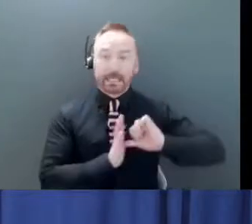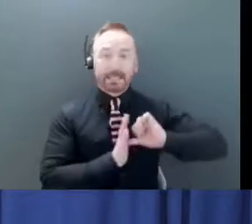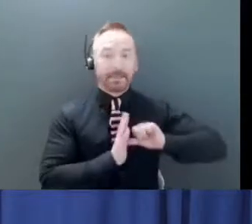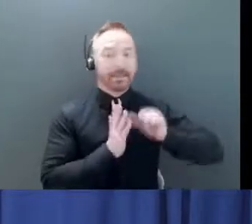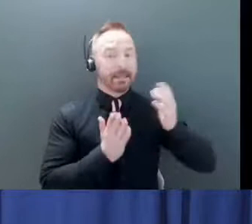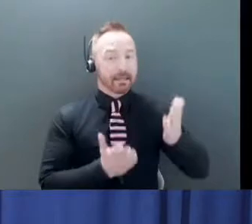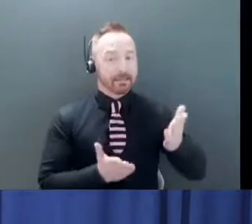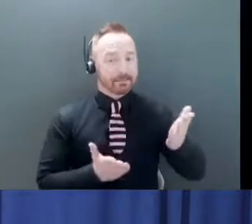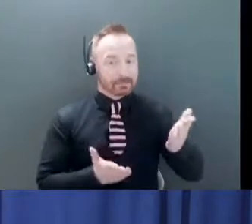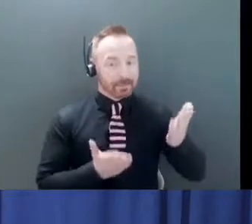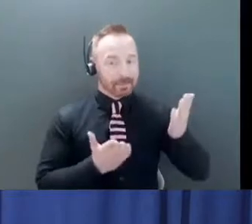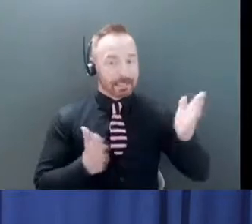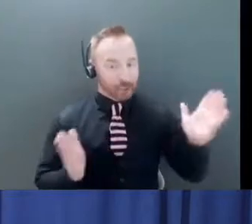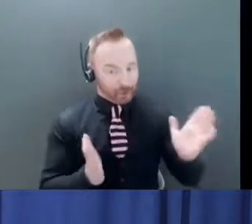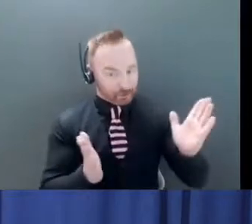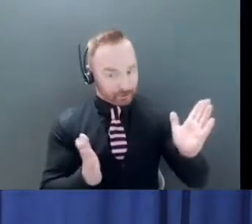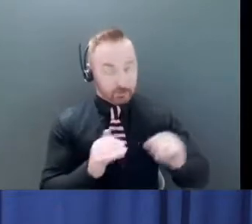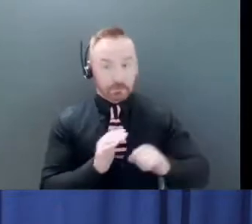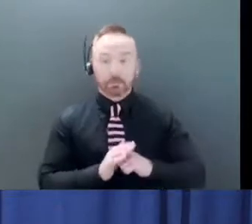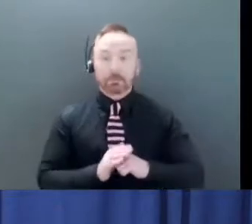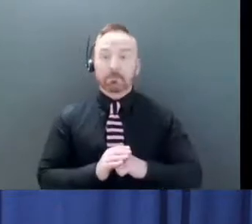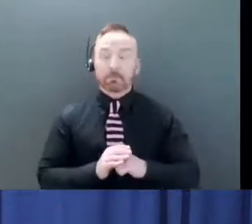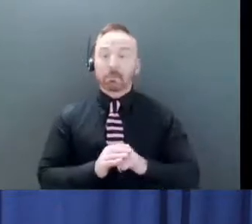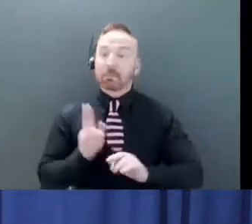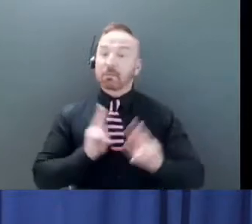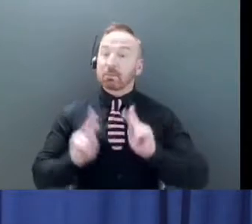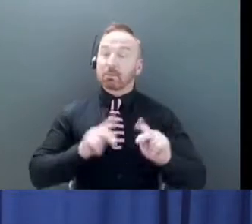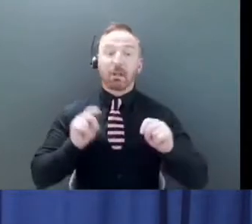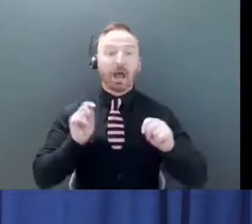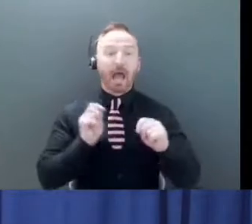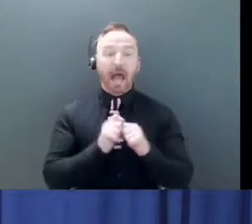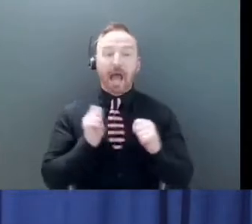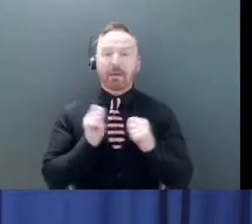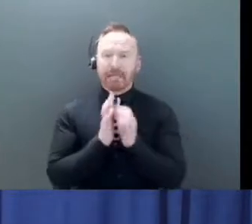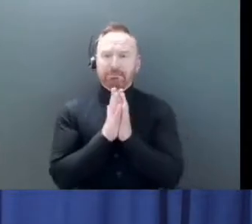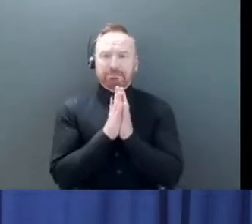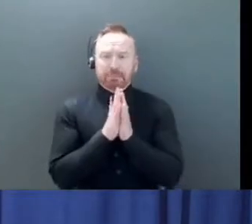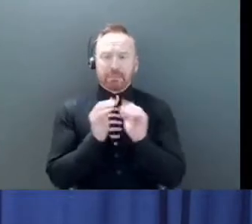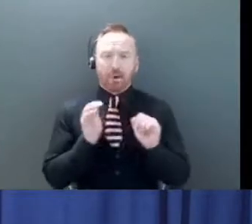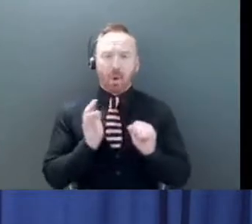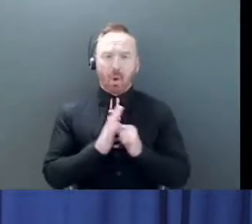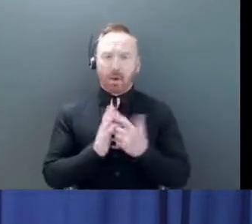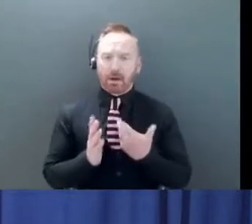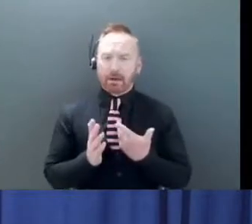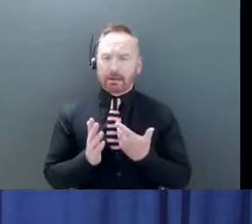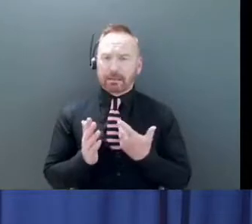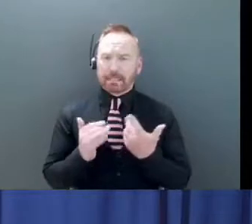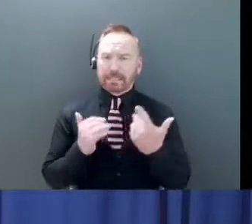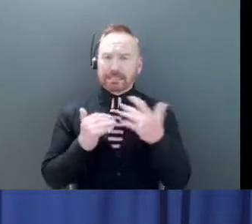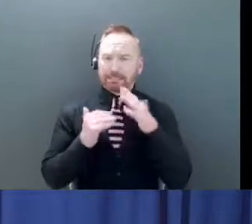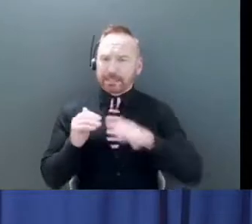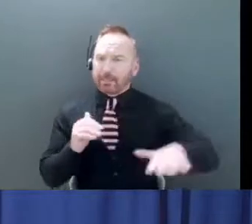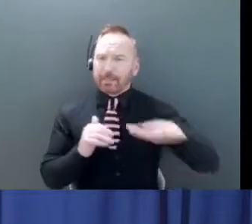Particularly when people are in crowded or closed quarters and where it is difficult to physically distance.